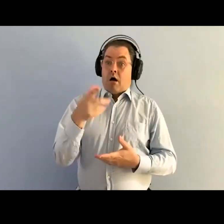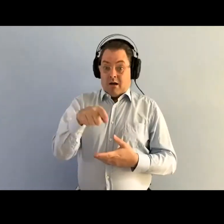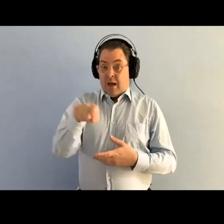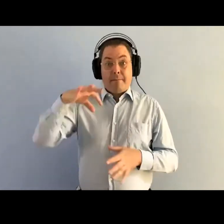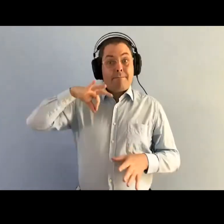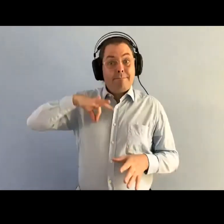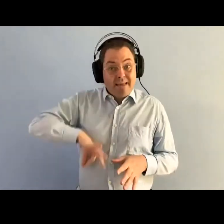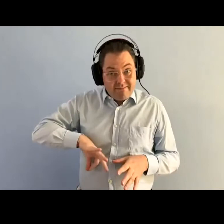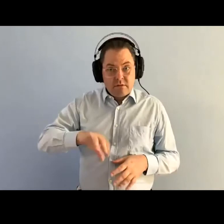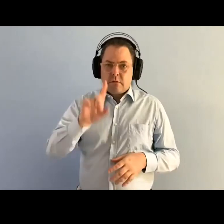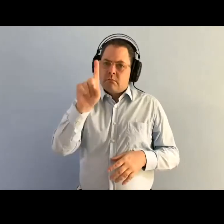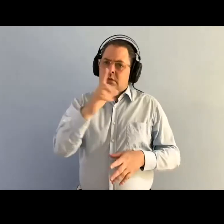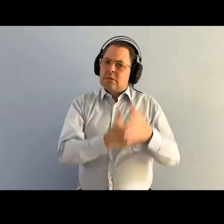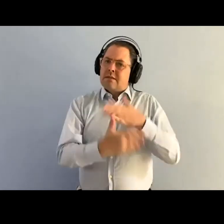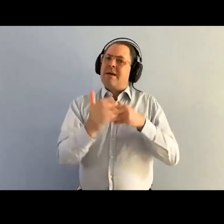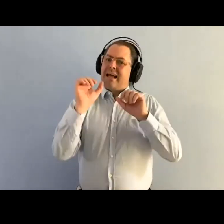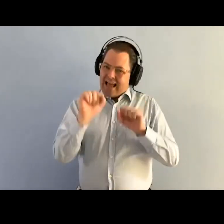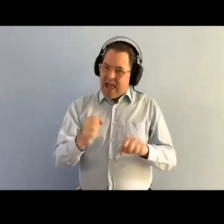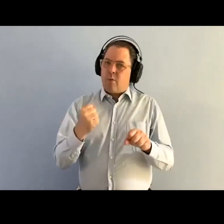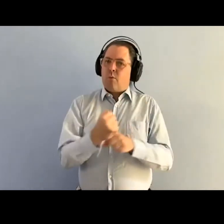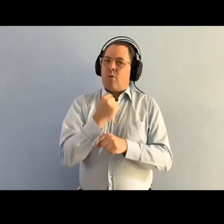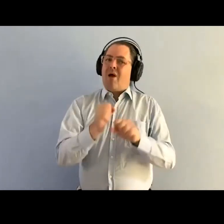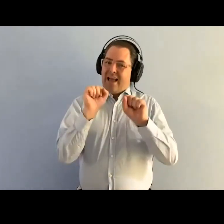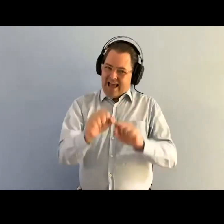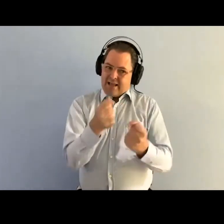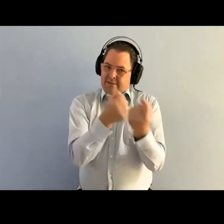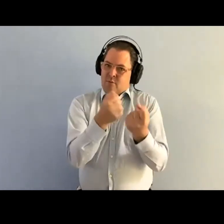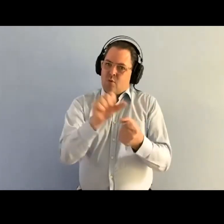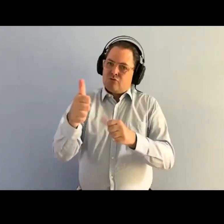disabilities are not only in the form of beneficiaries but also